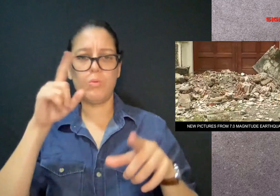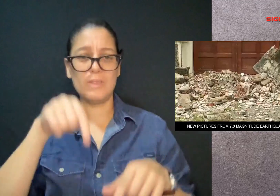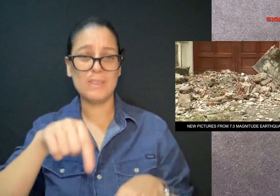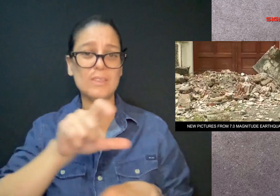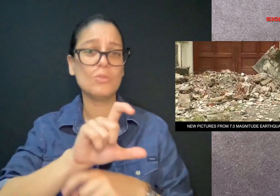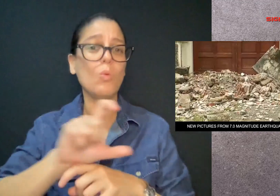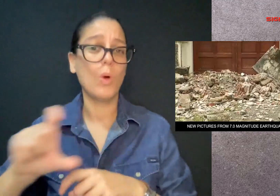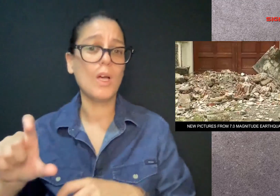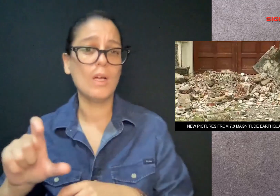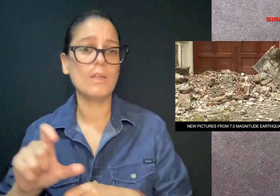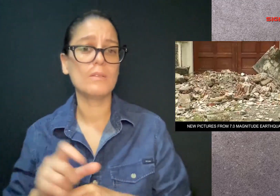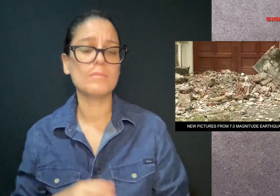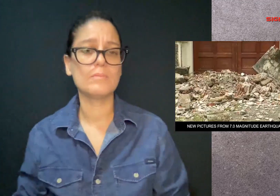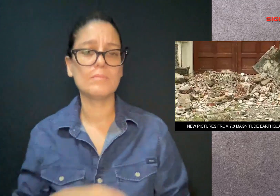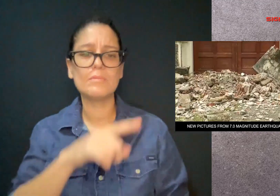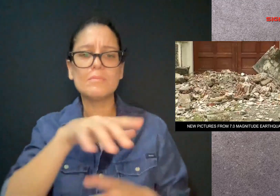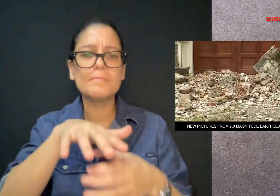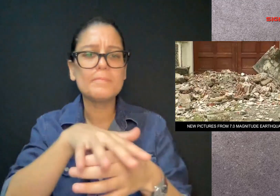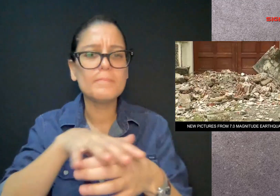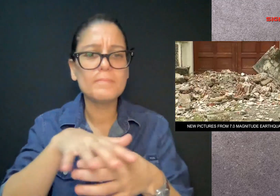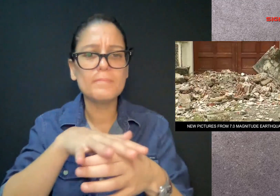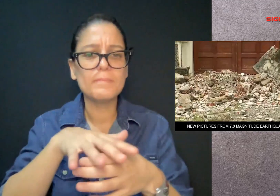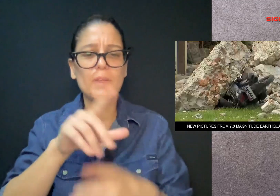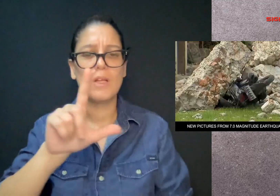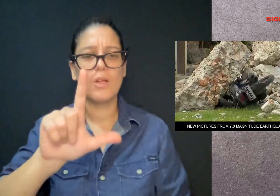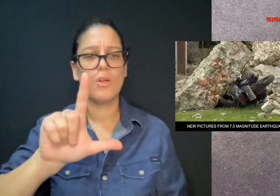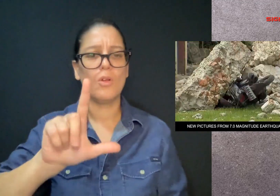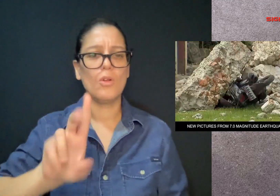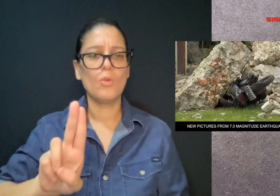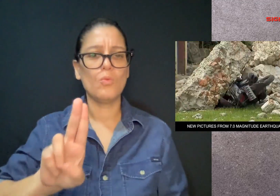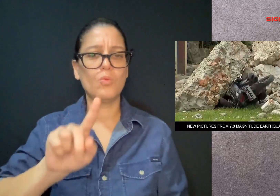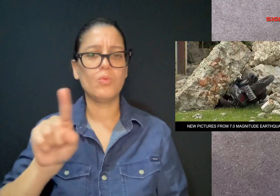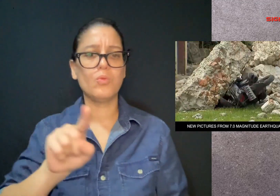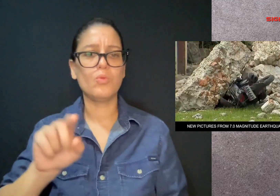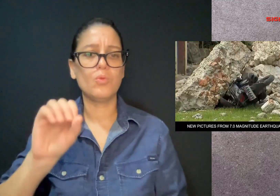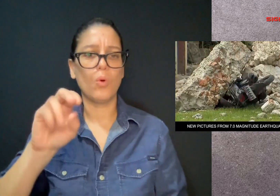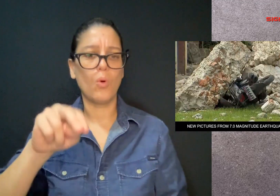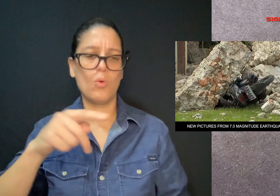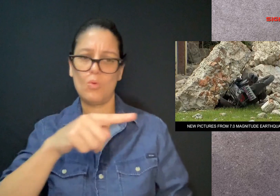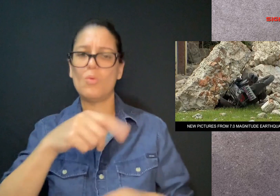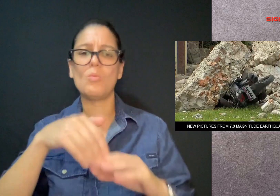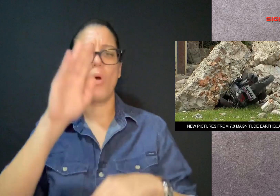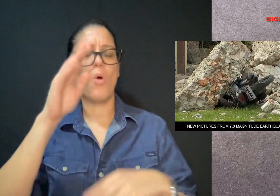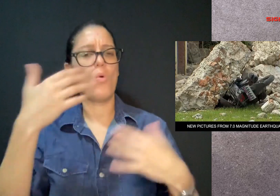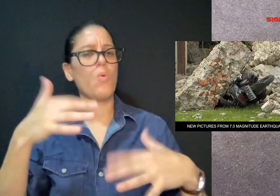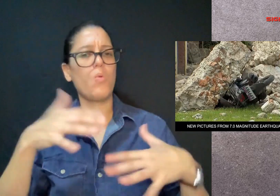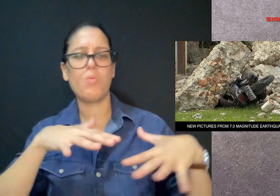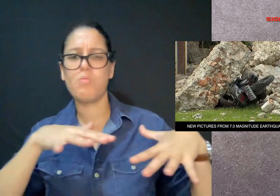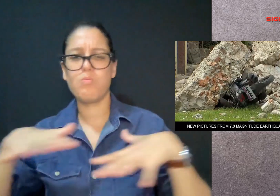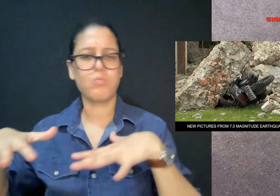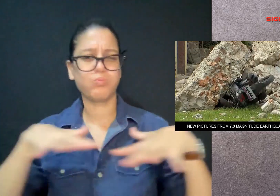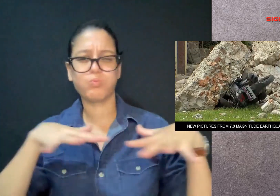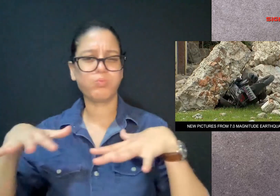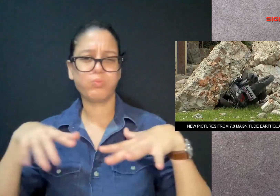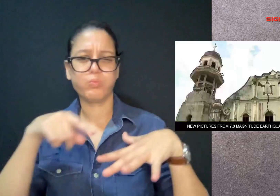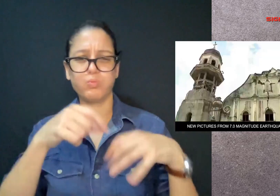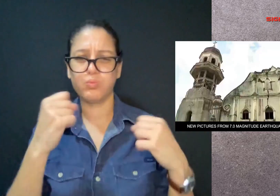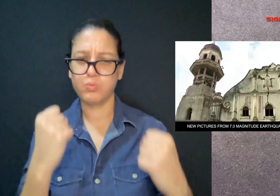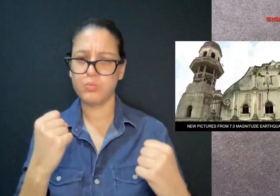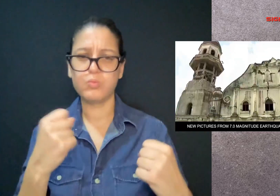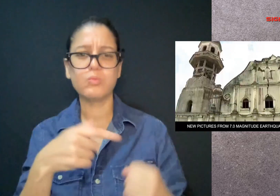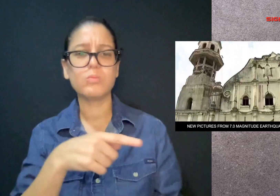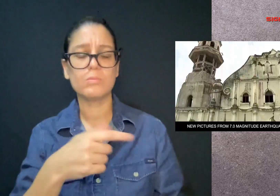earthquake that shook the city earlier this week the region of Luzon got hit the hardest